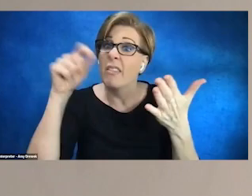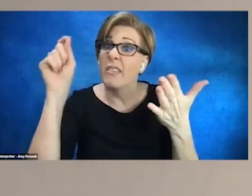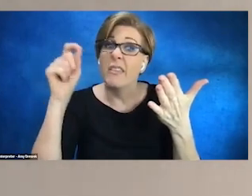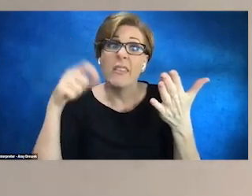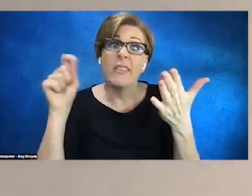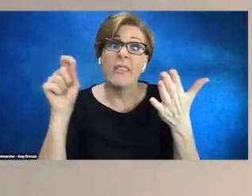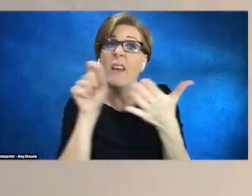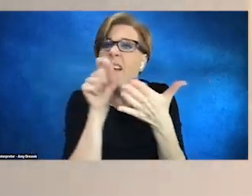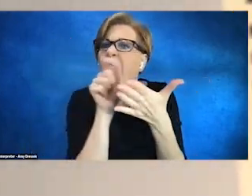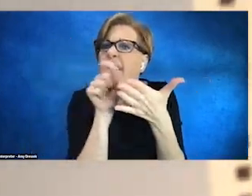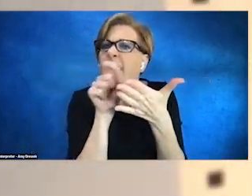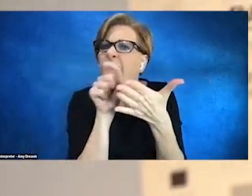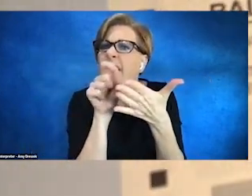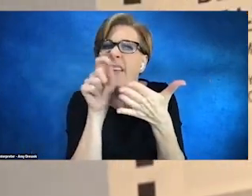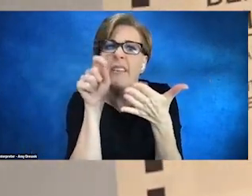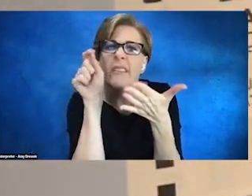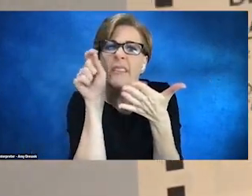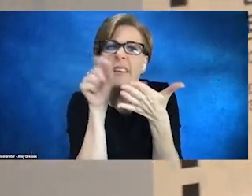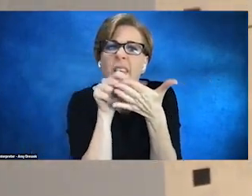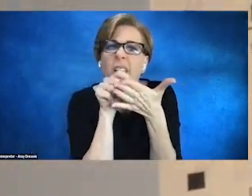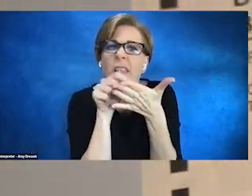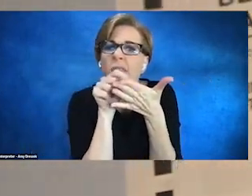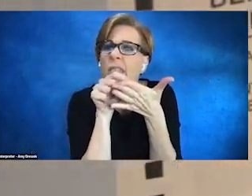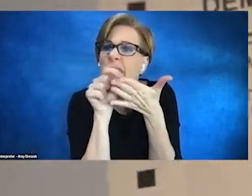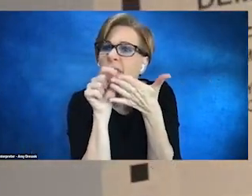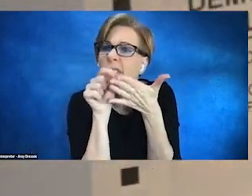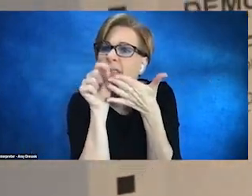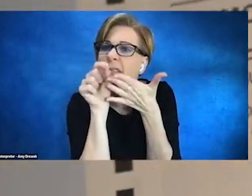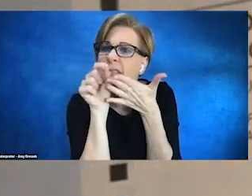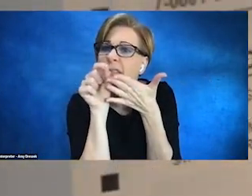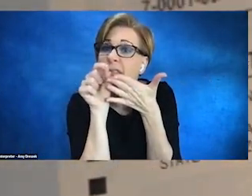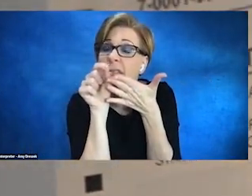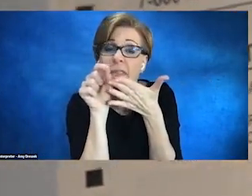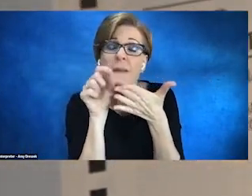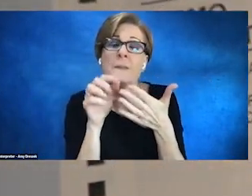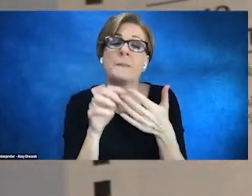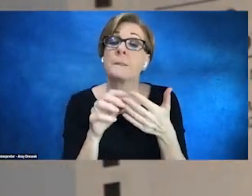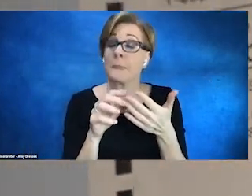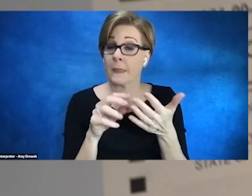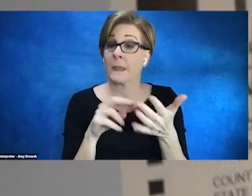when a voter would then fill in that oval with only a very small percent of that oval being